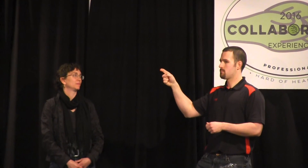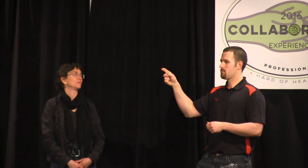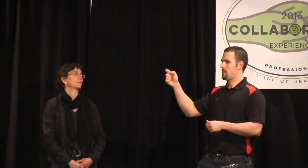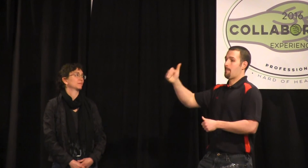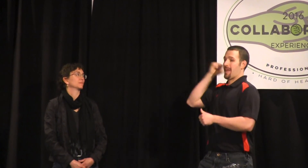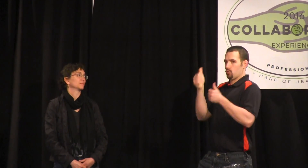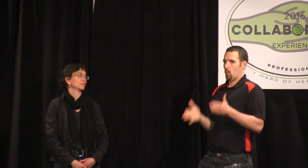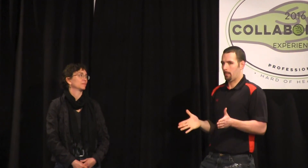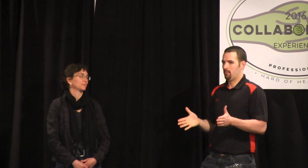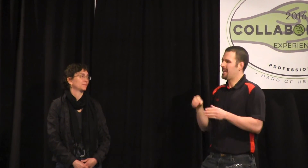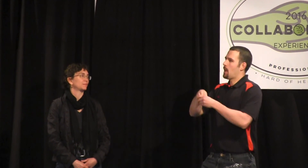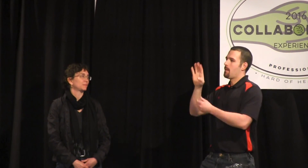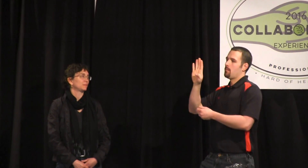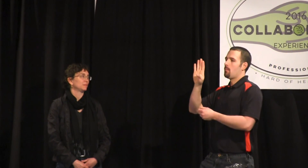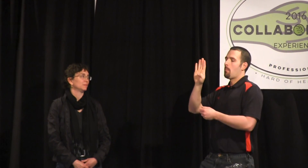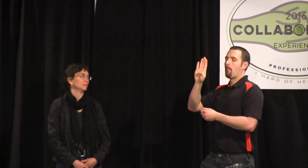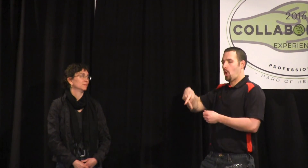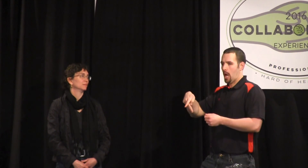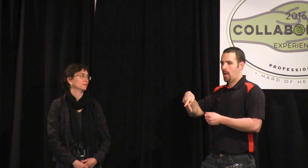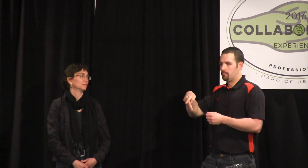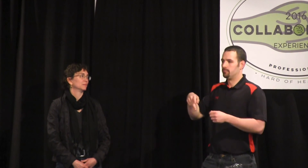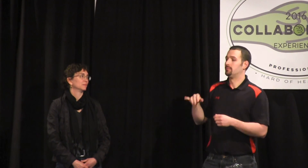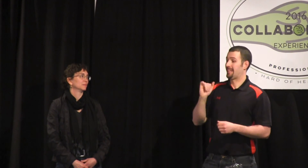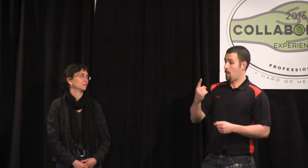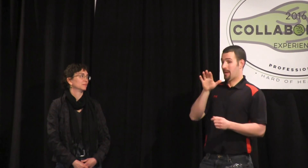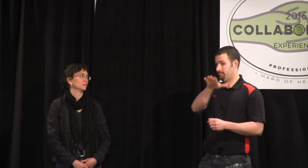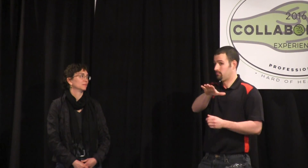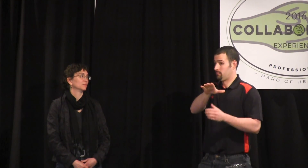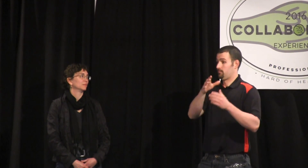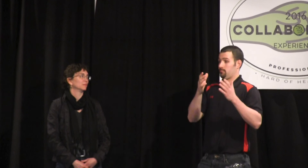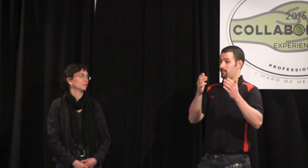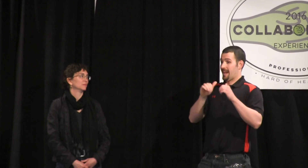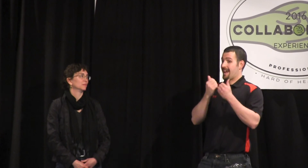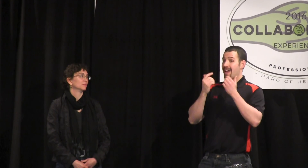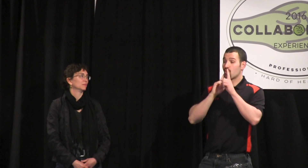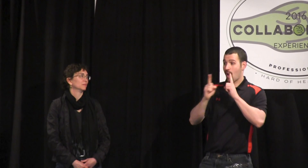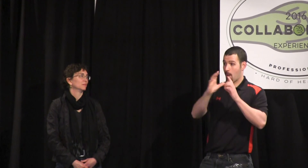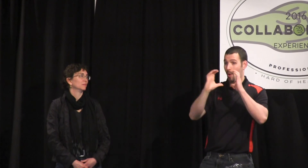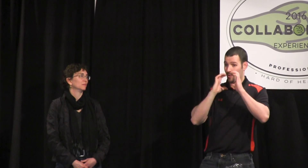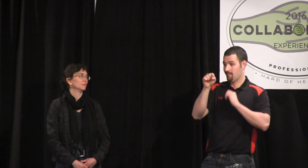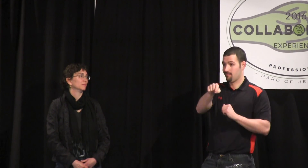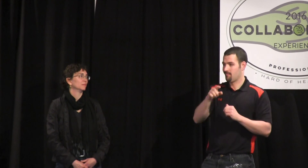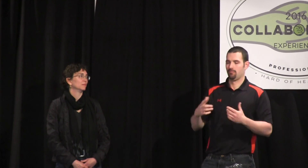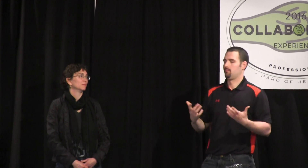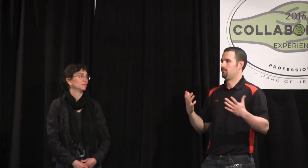there with a T.J. Maxx store, and you're back in the back room and that was in Brooklyn Park